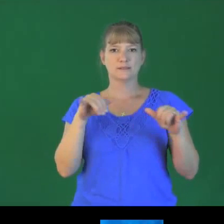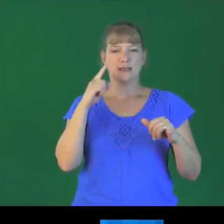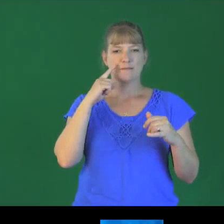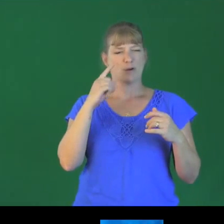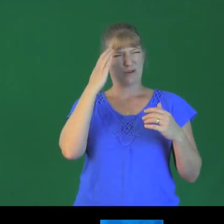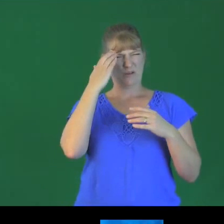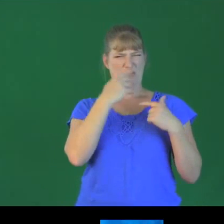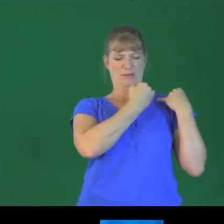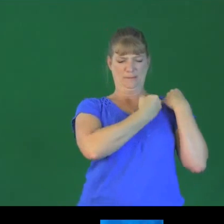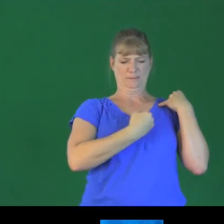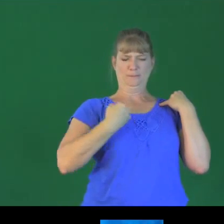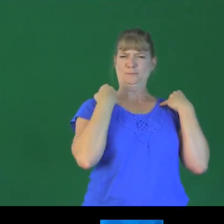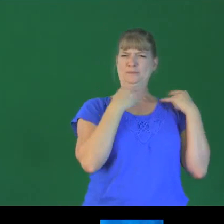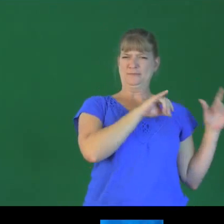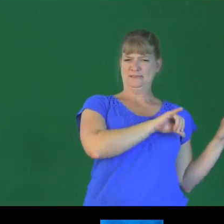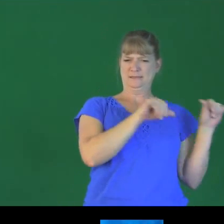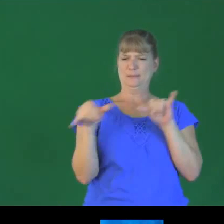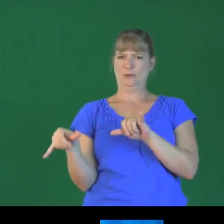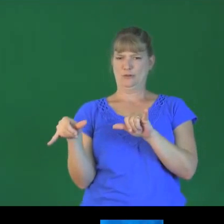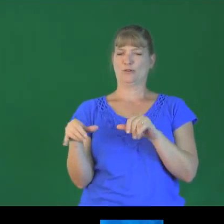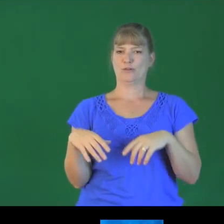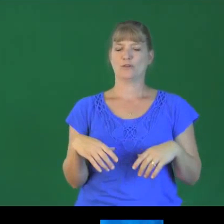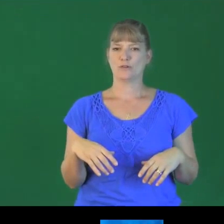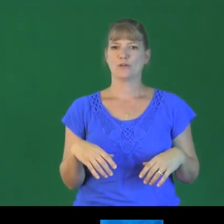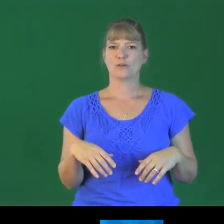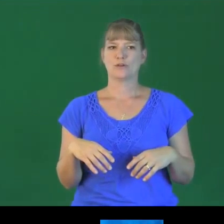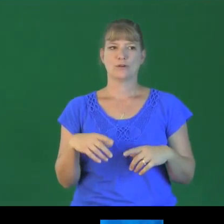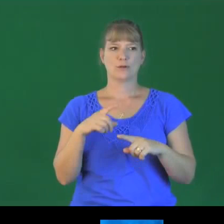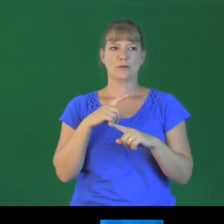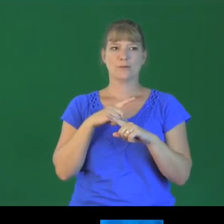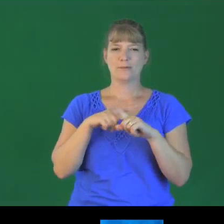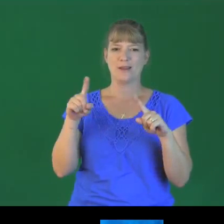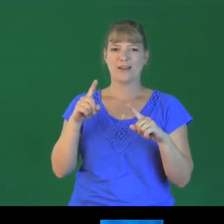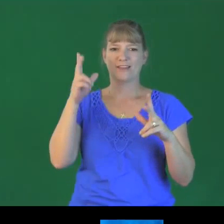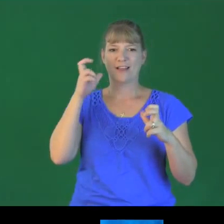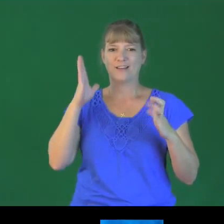I showed you earlier, but the listener has to have